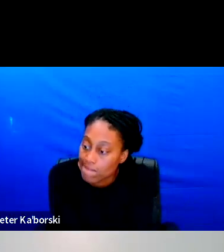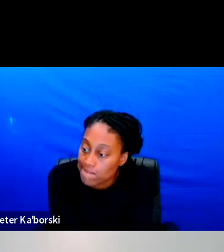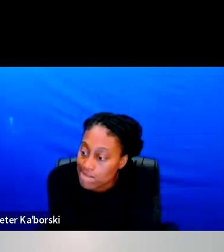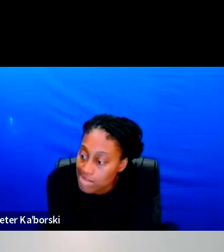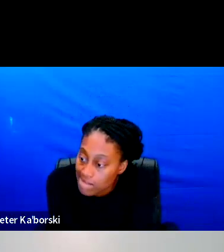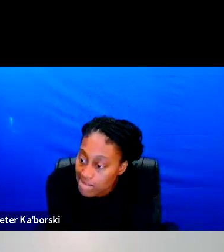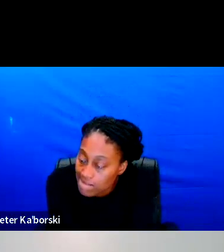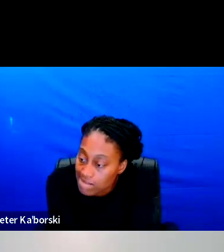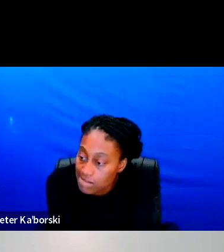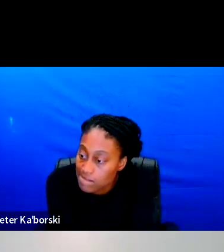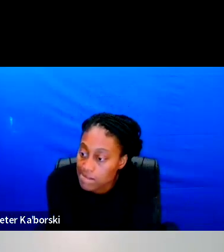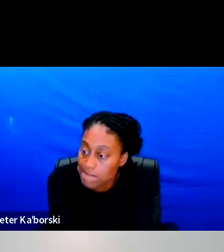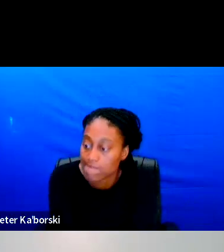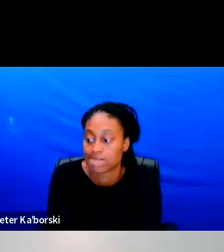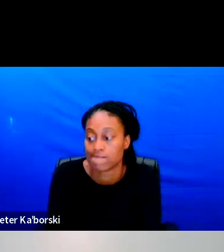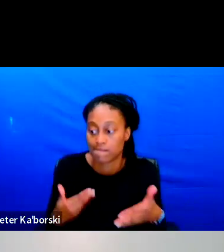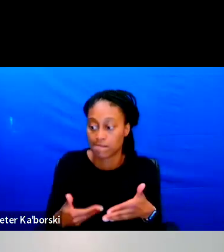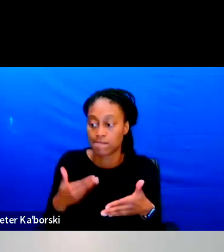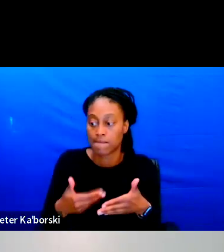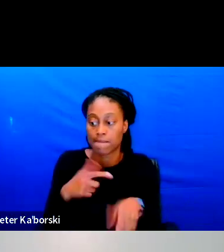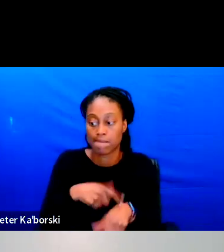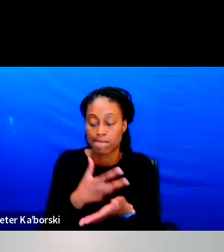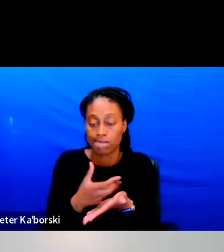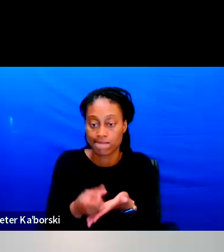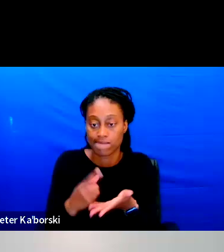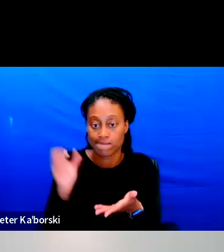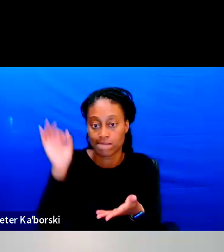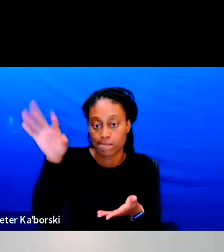Kyle Kleist: So I know we're we're getting close to the end. But I wanted to throw out one other question to folks that